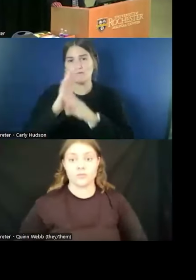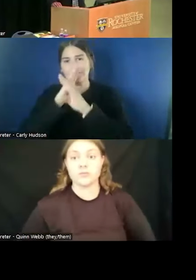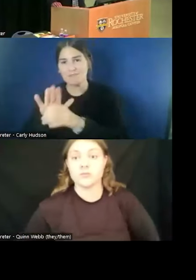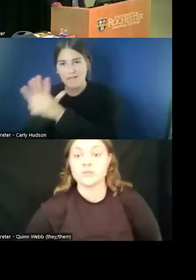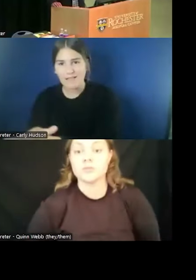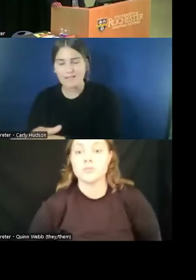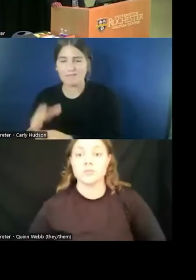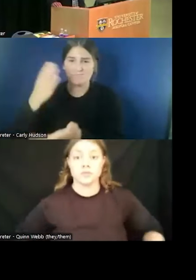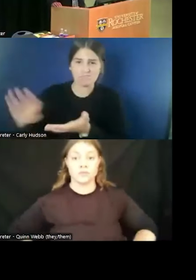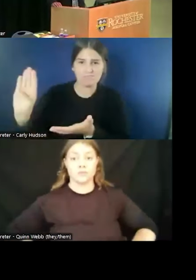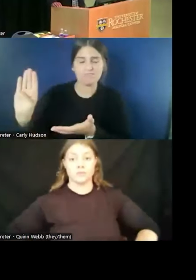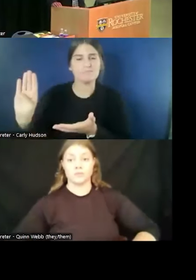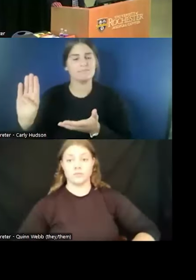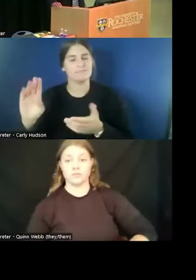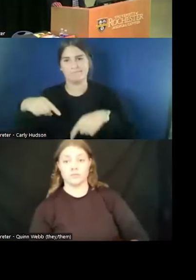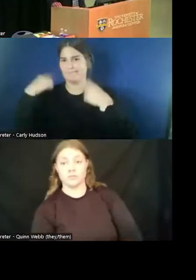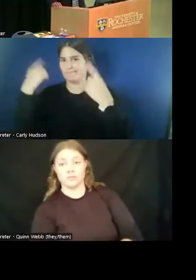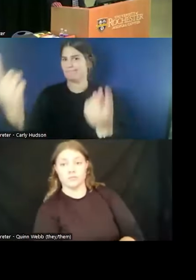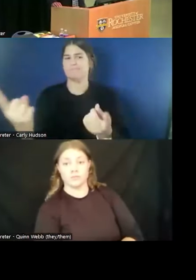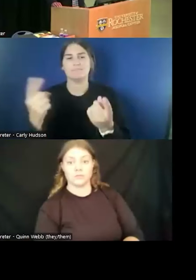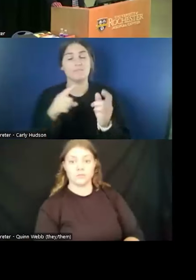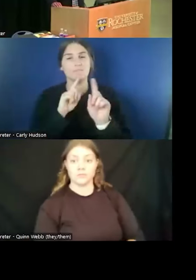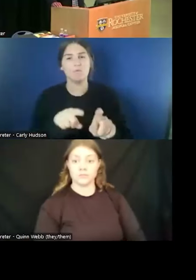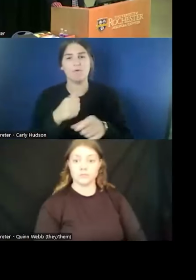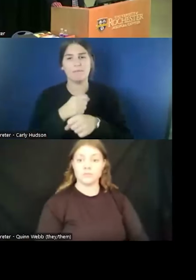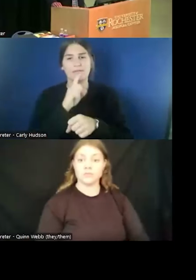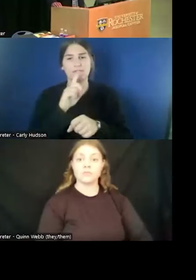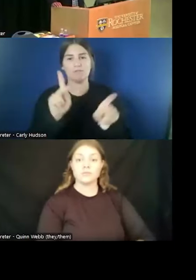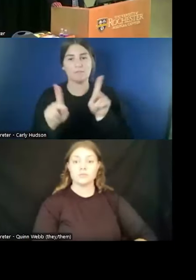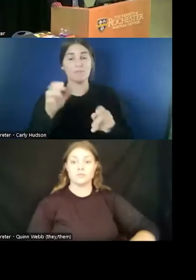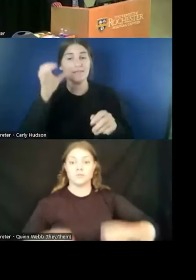concerns have been silenced this report helps ensure people are listening when we call for